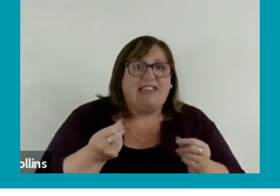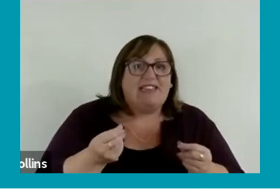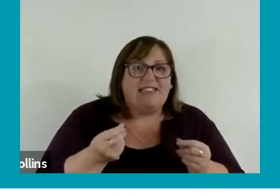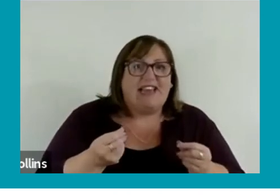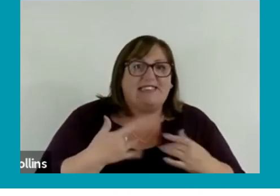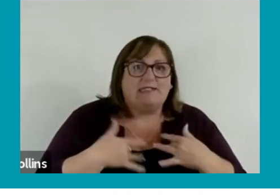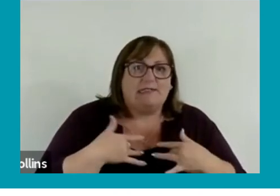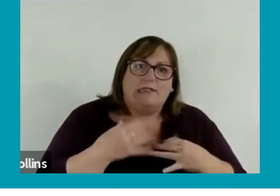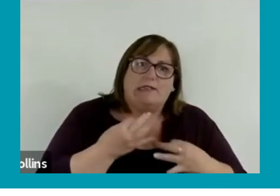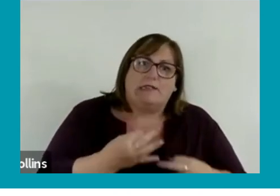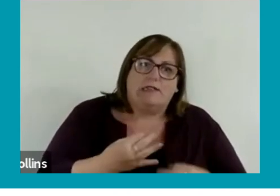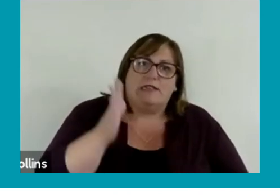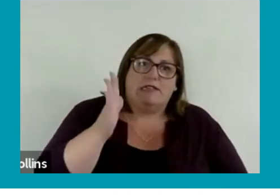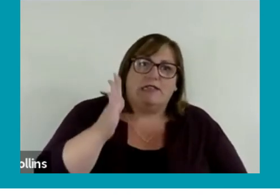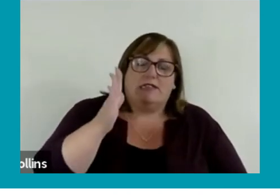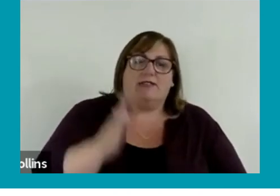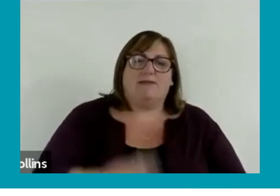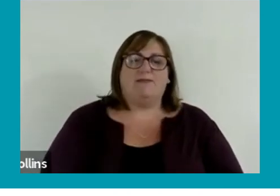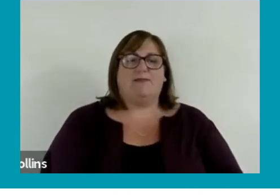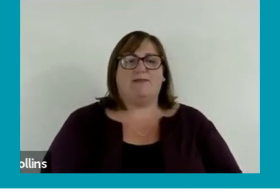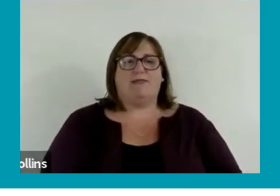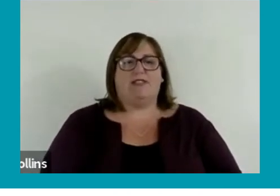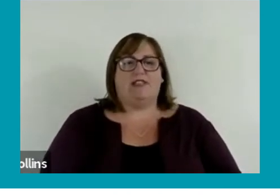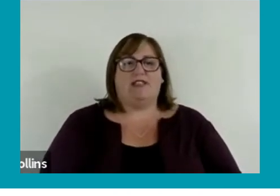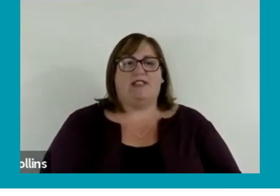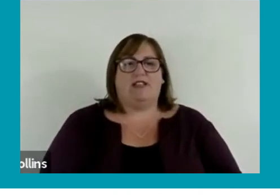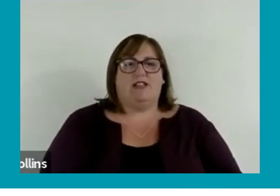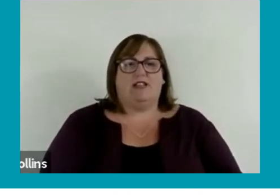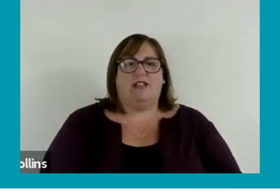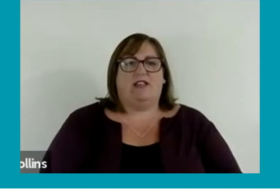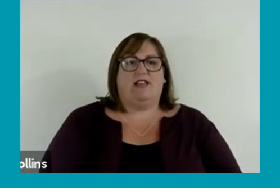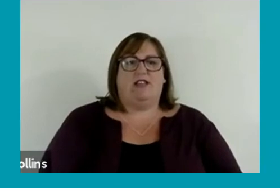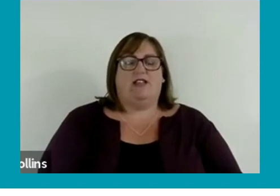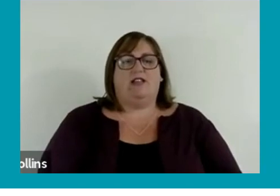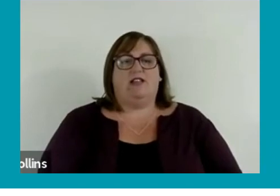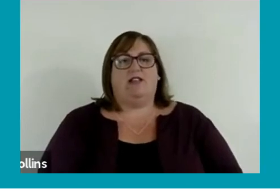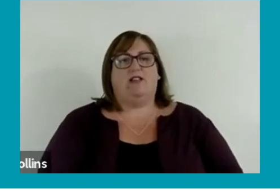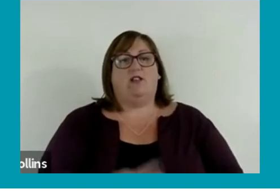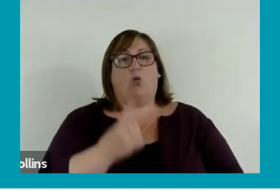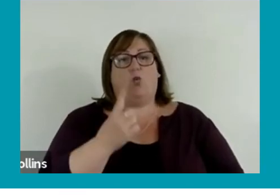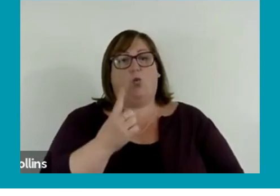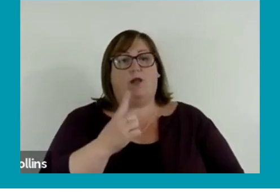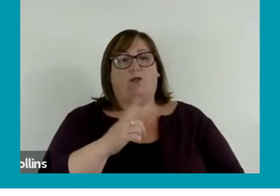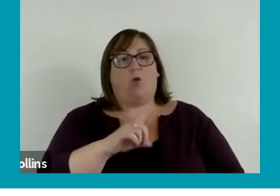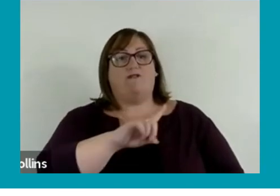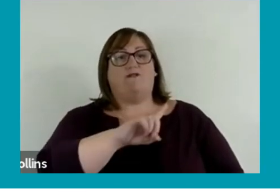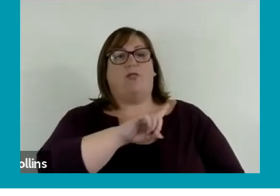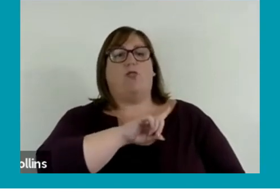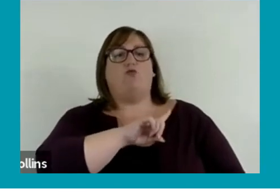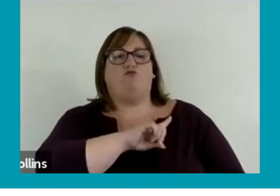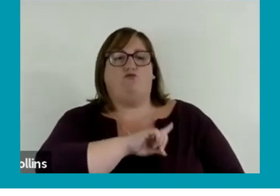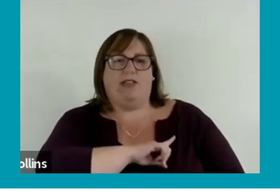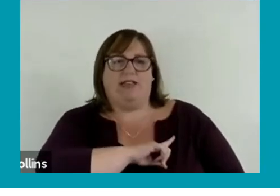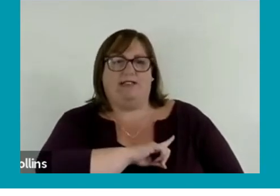i i think one of the reasons i very specifically fell in love with the idea of waitrose as a start